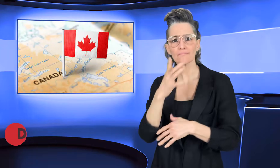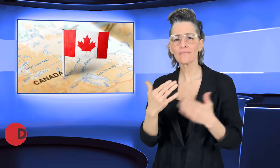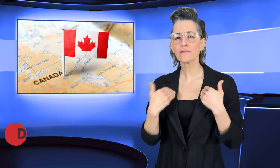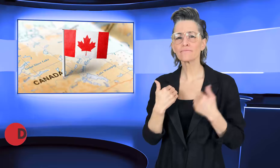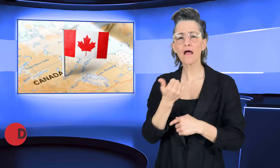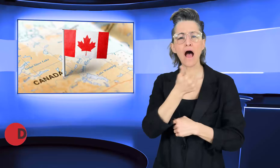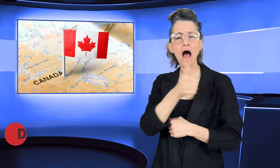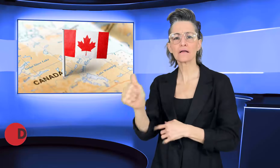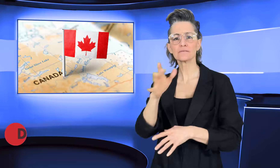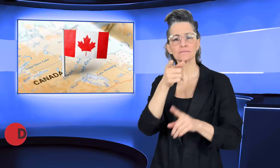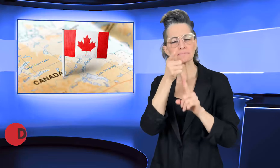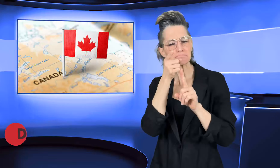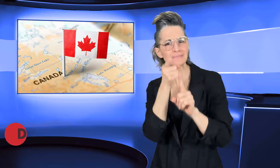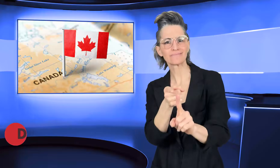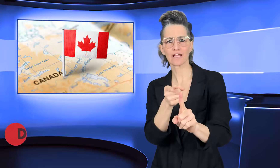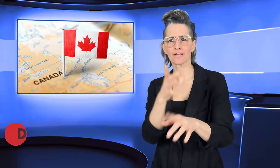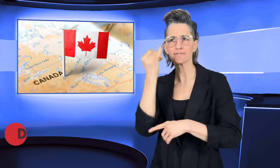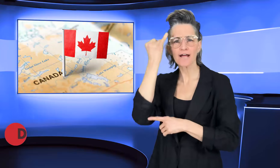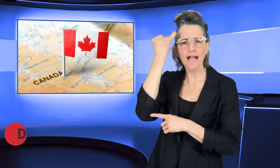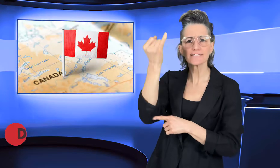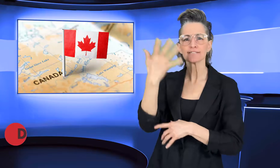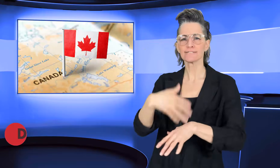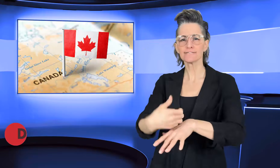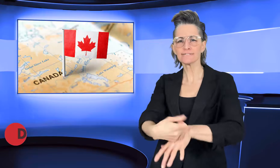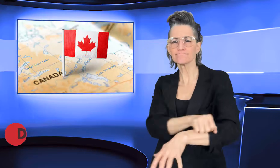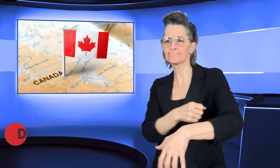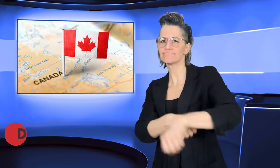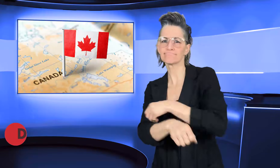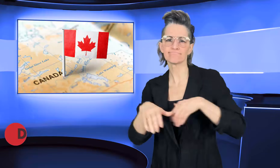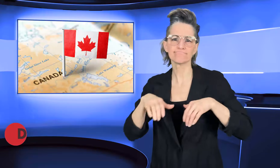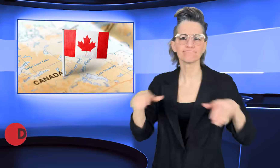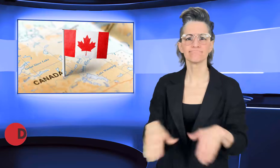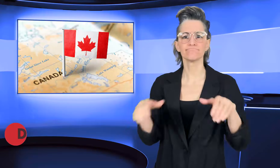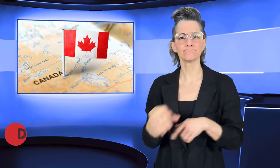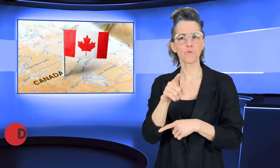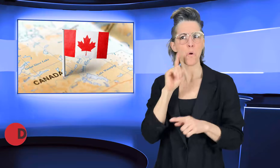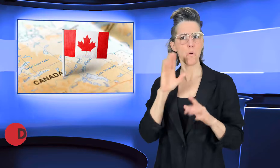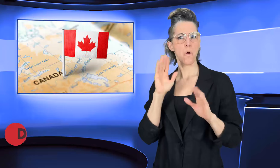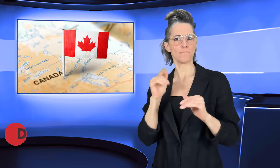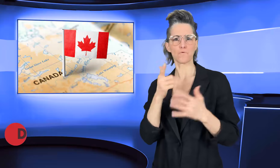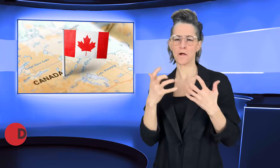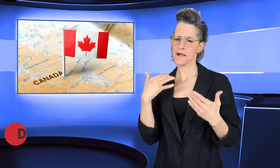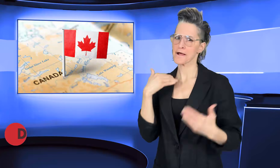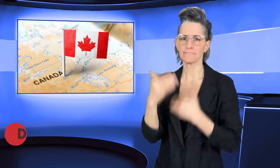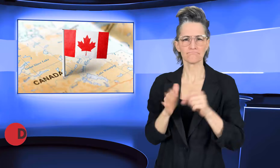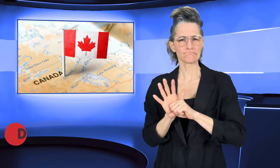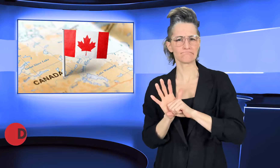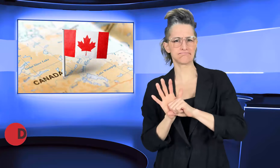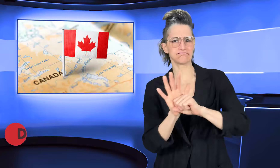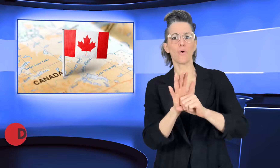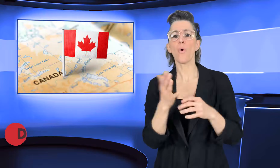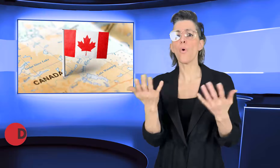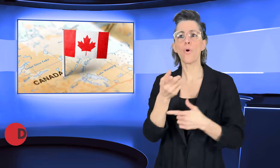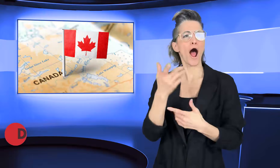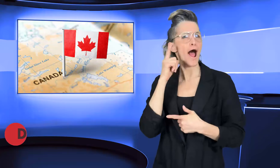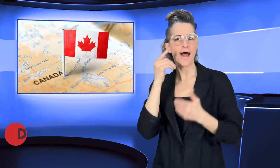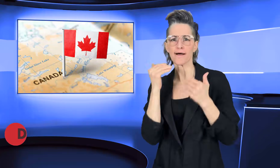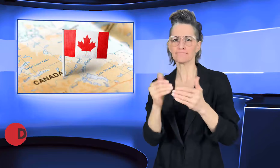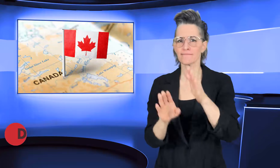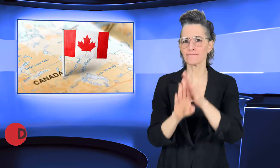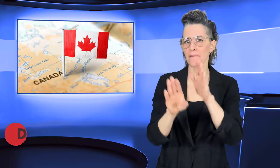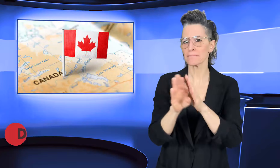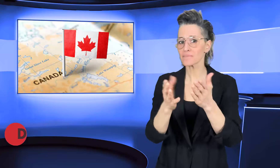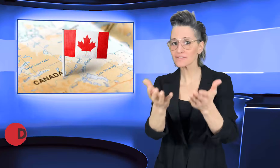during your time as Executive Director of CAD?